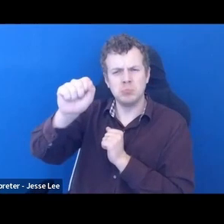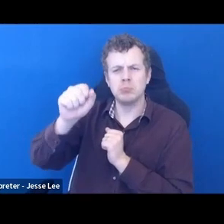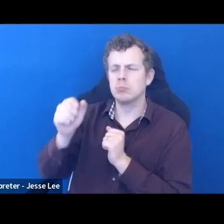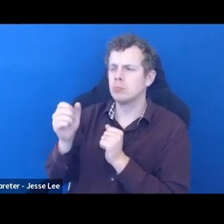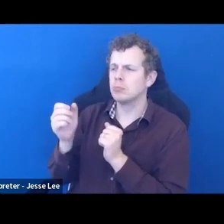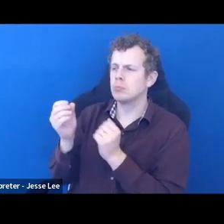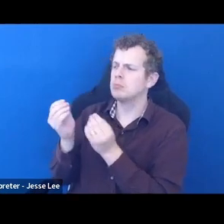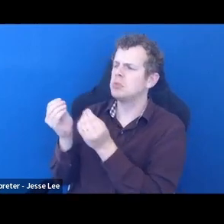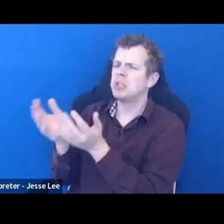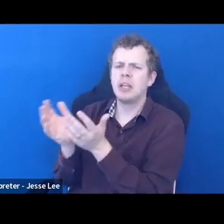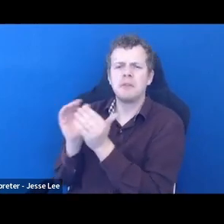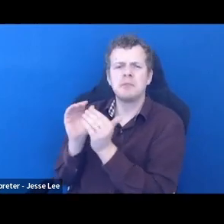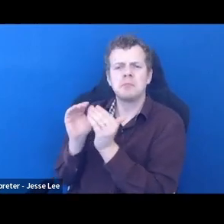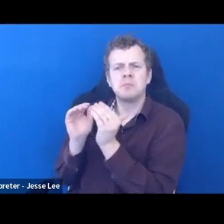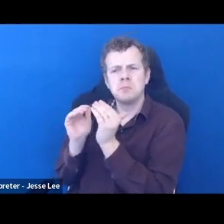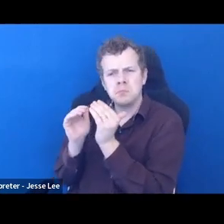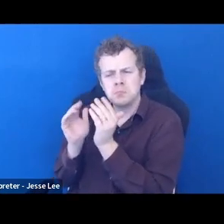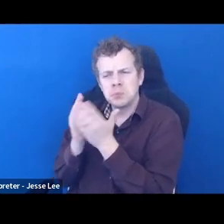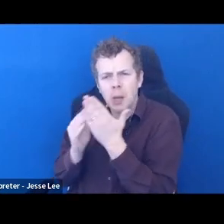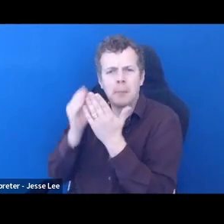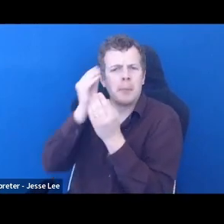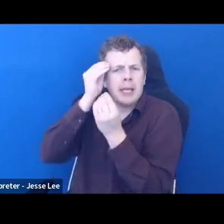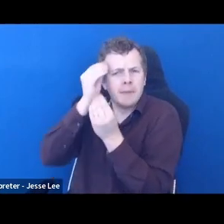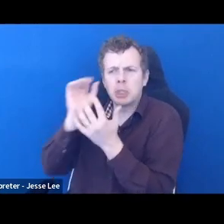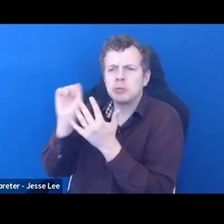with critically evaluated and balanced information.